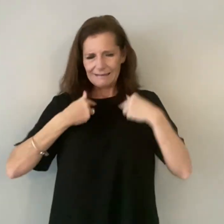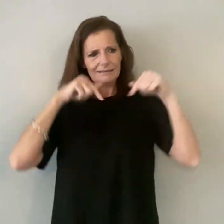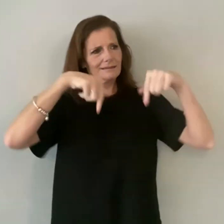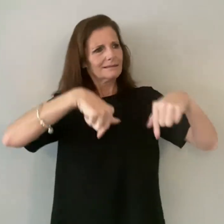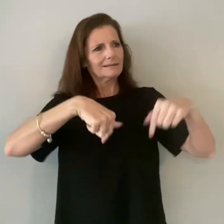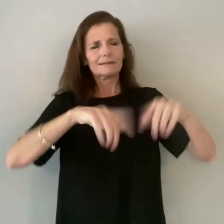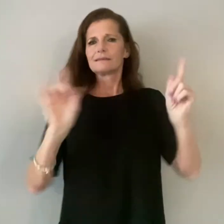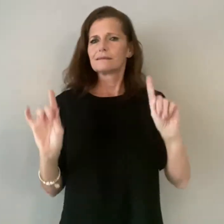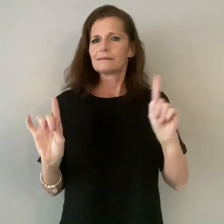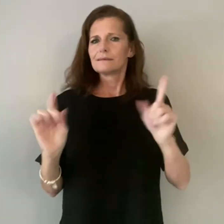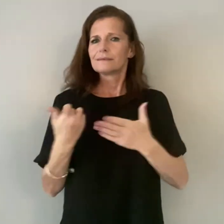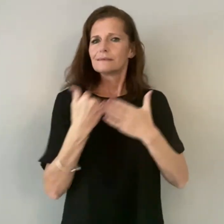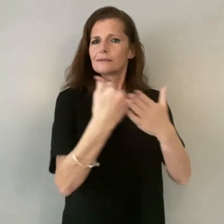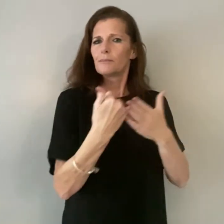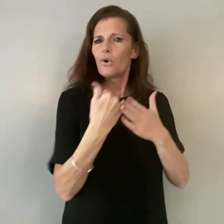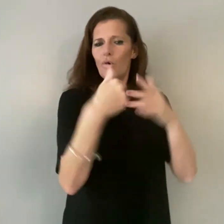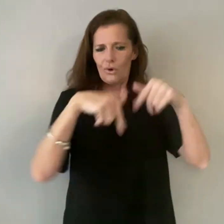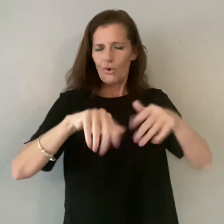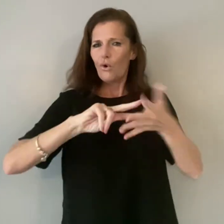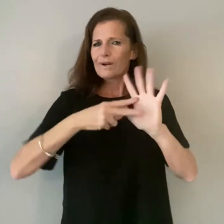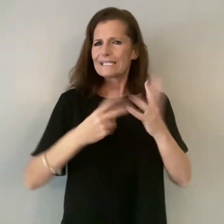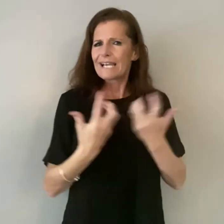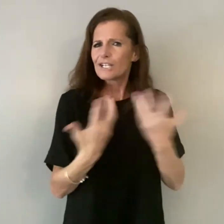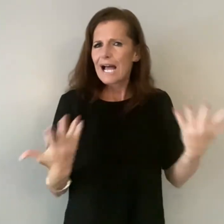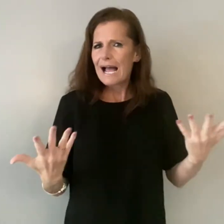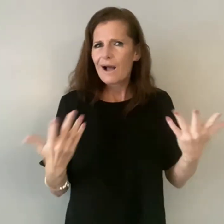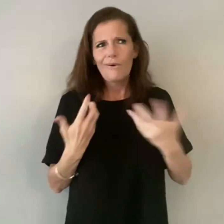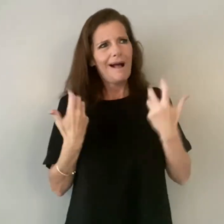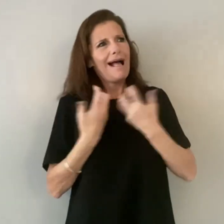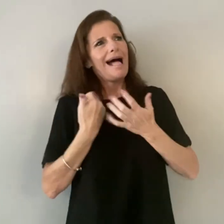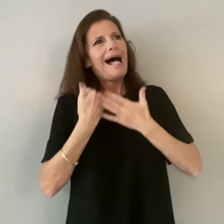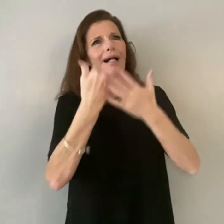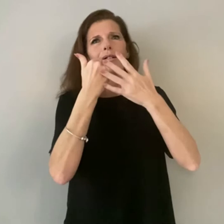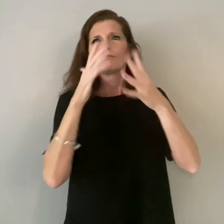what am I doing here as a board member? How am I supporting this organization, helping it change